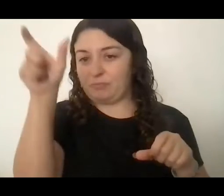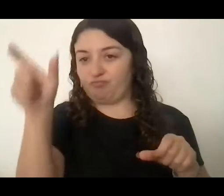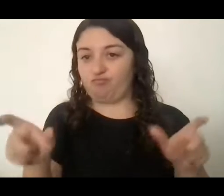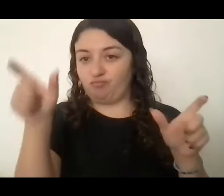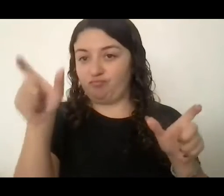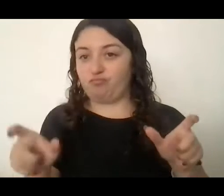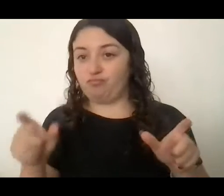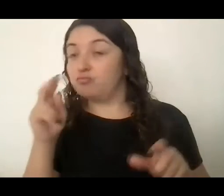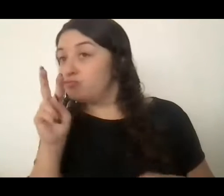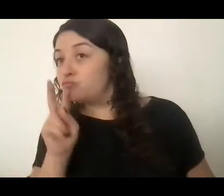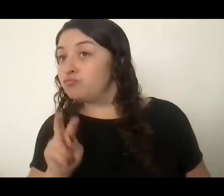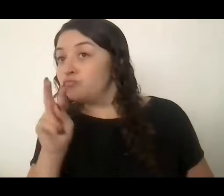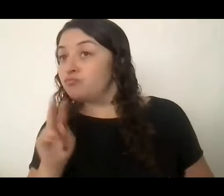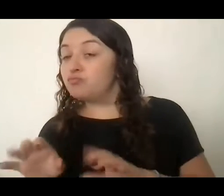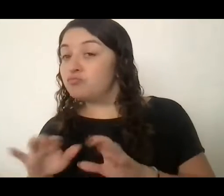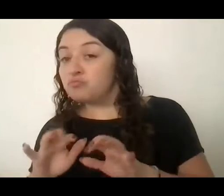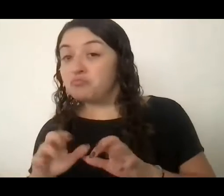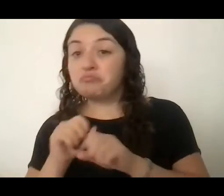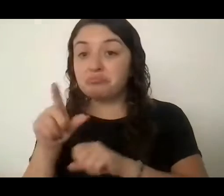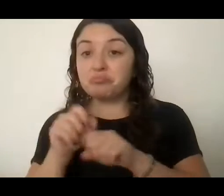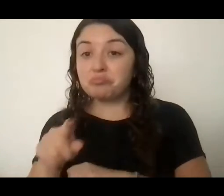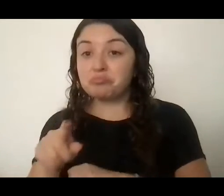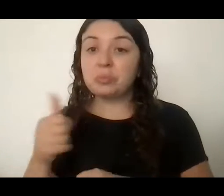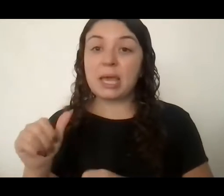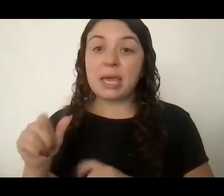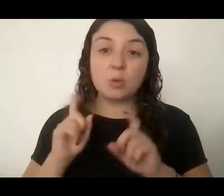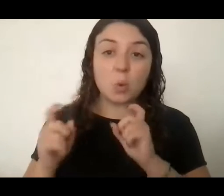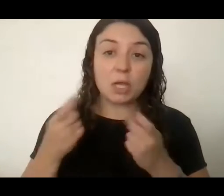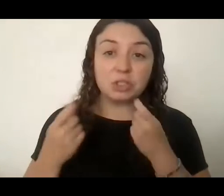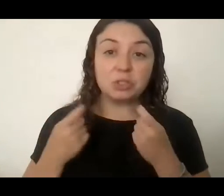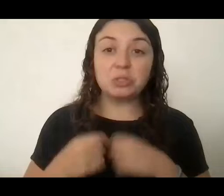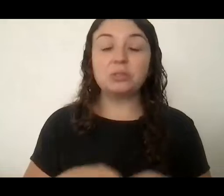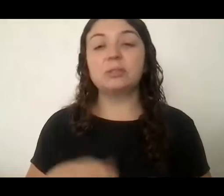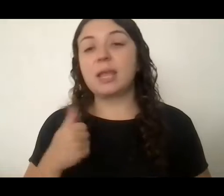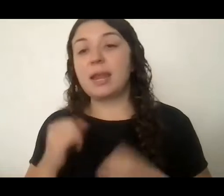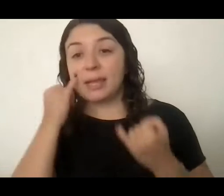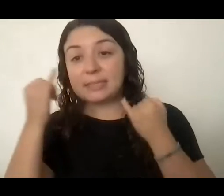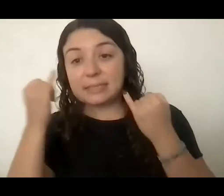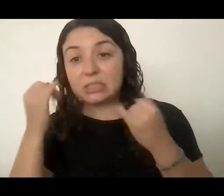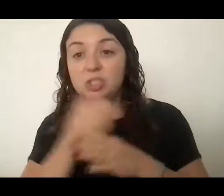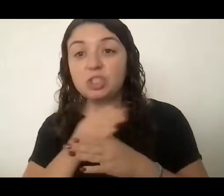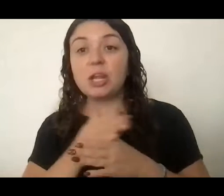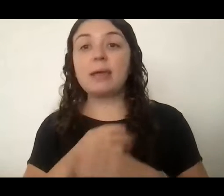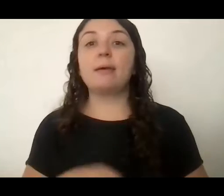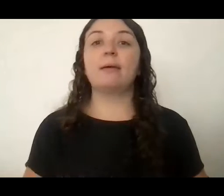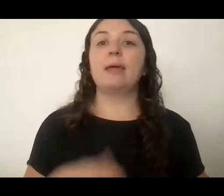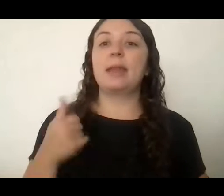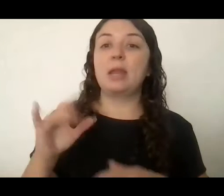then please use the Chat to ask questions, share ideas, leave comments, just engage